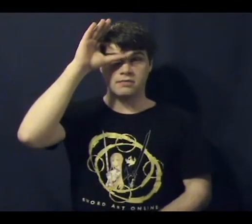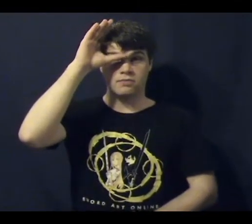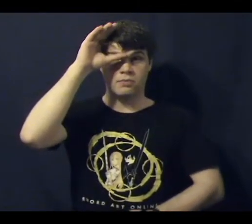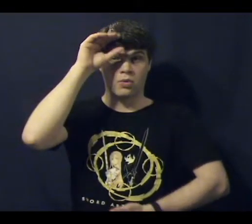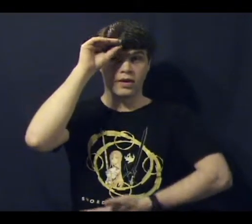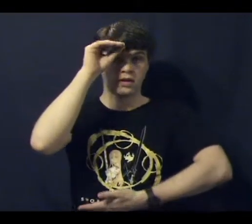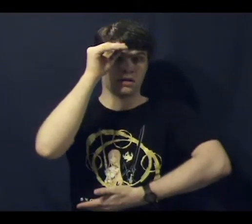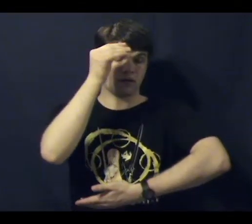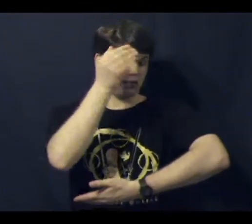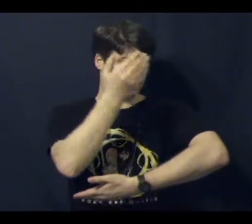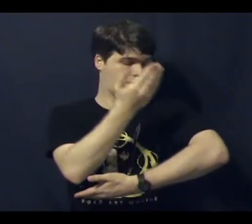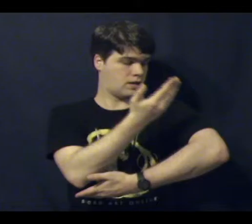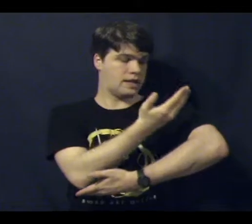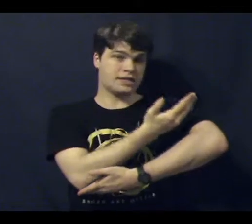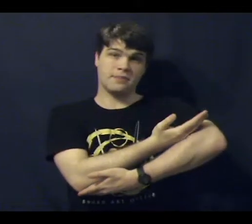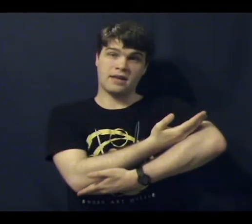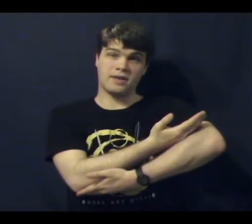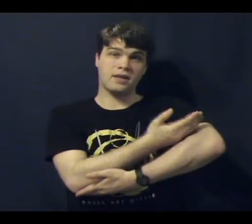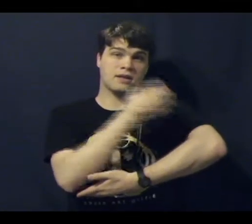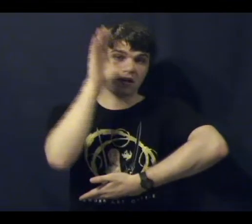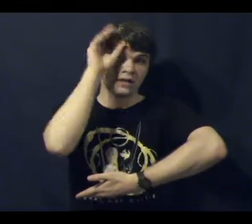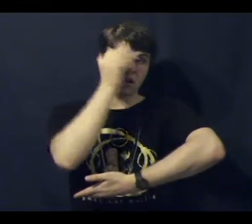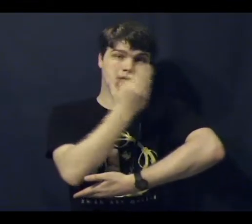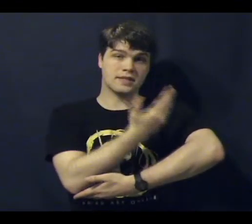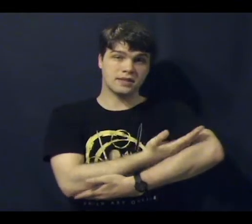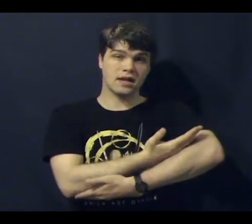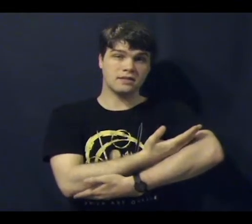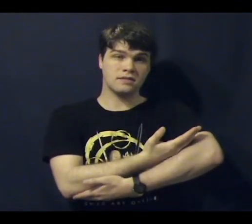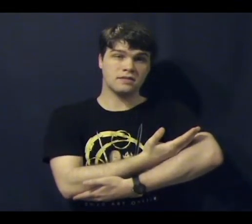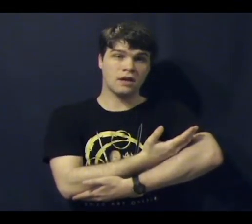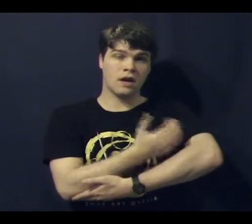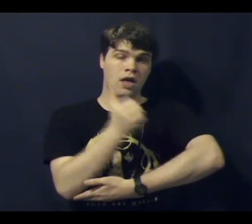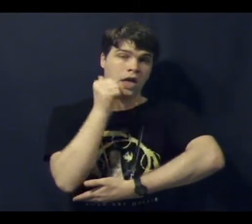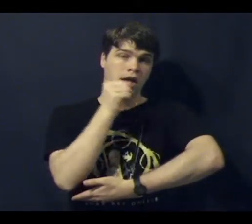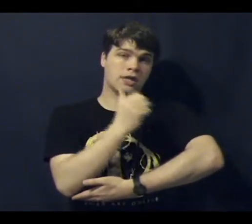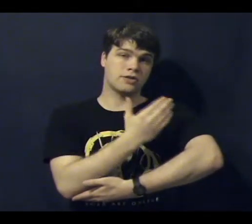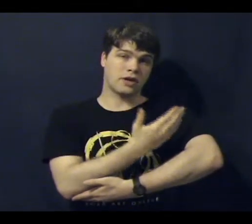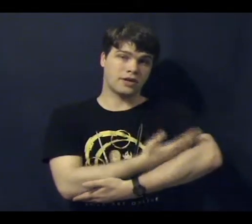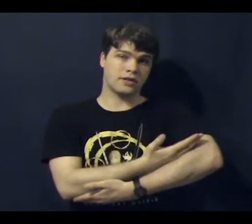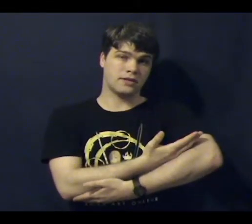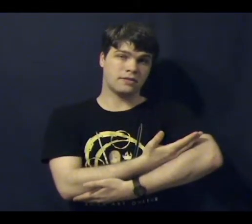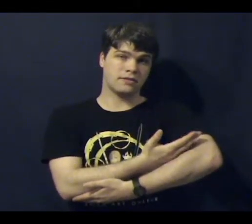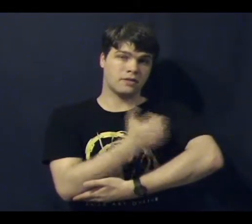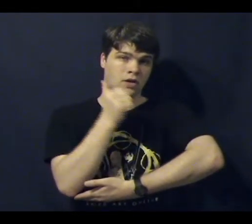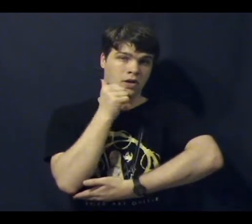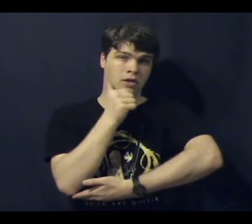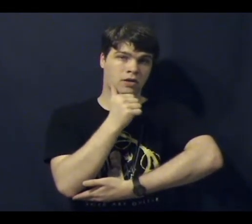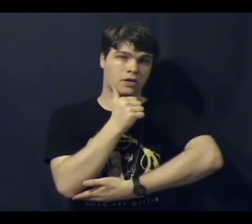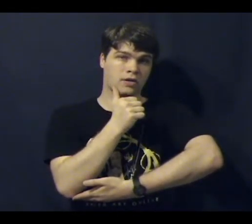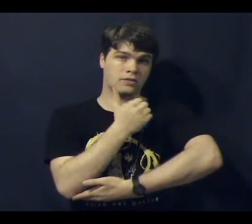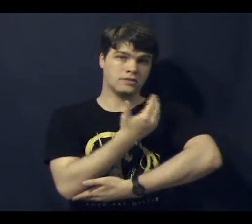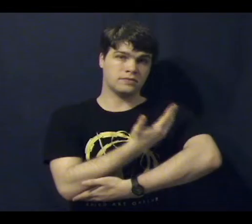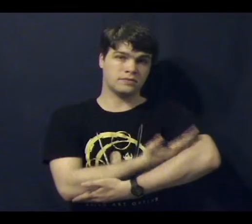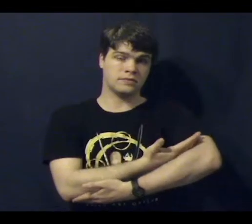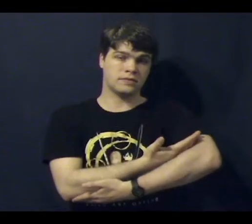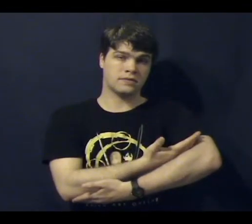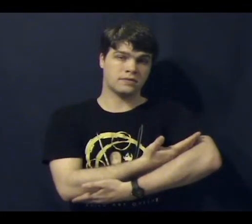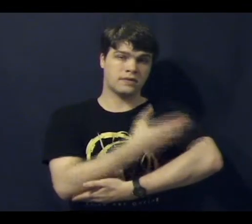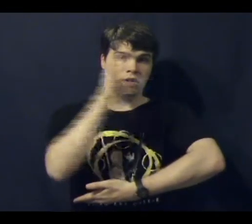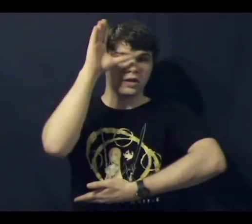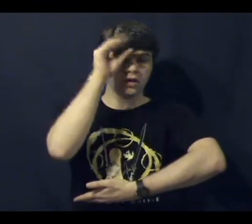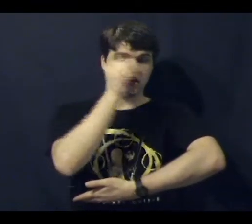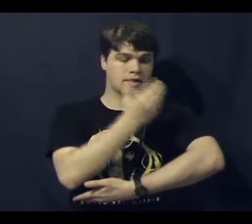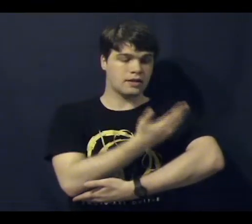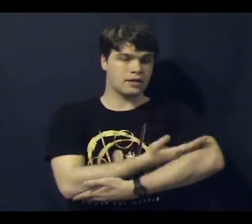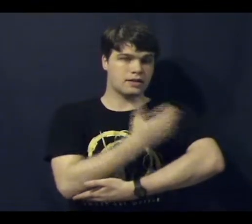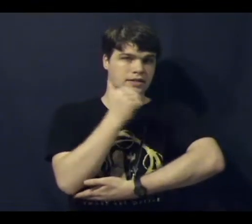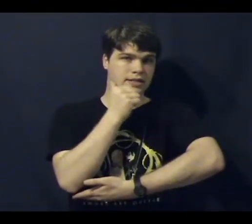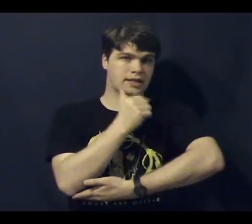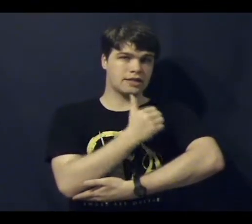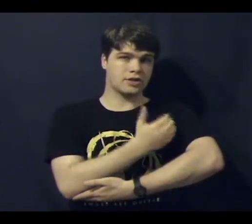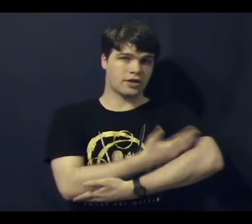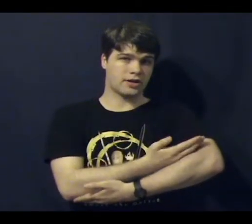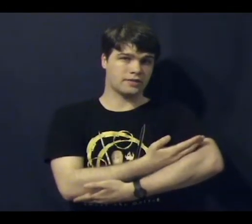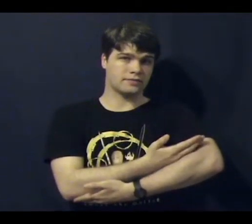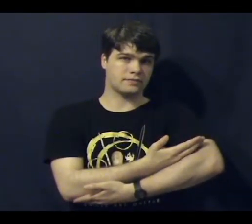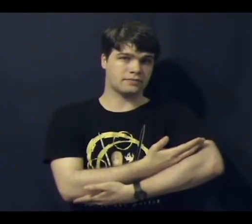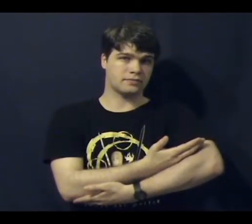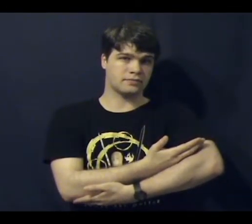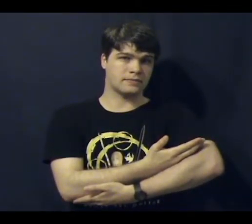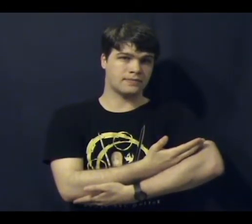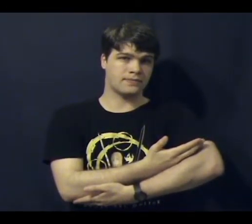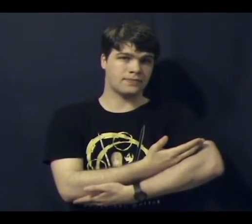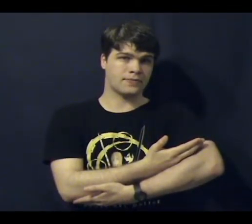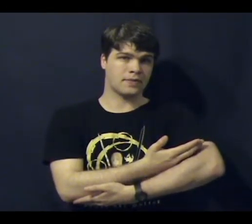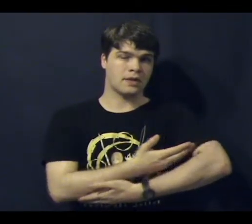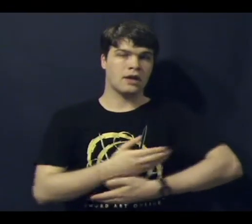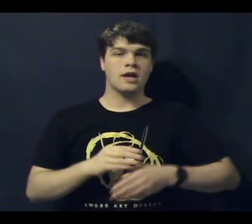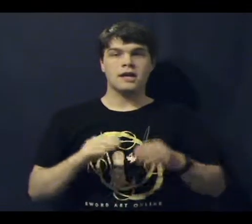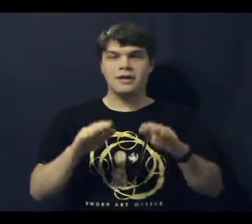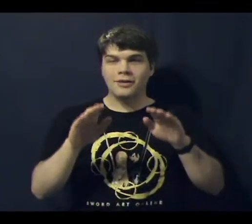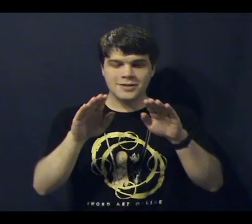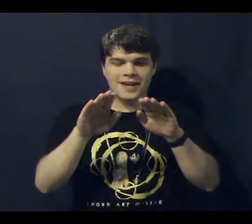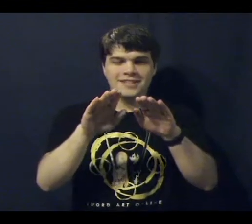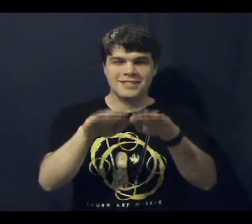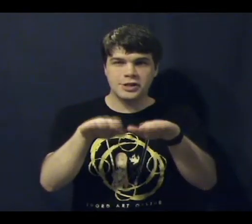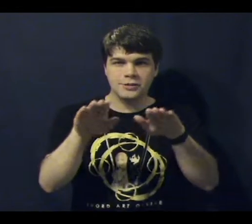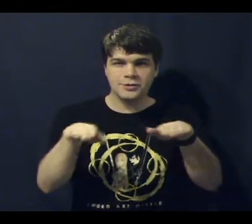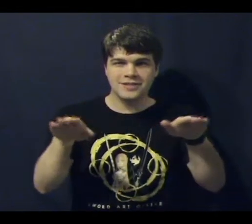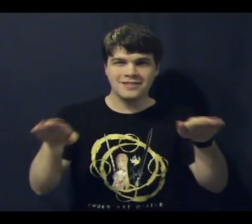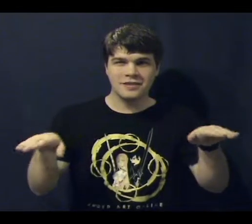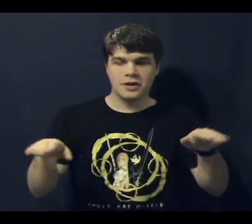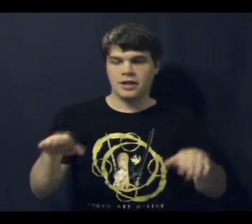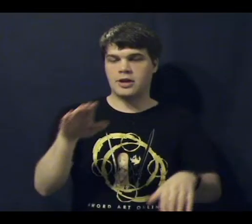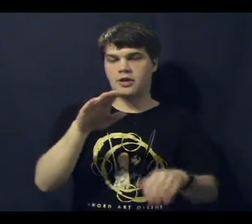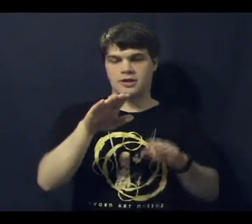boy into baby. Son. And daughter, girl [baby]. Son and daughter. Another sign is children, like you're